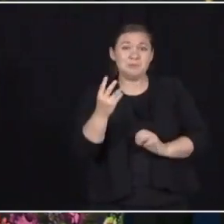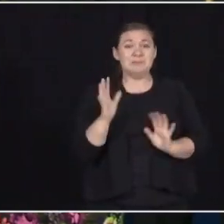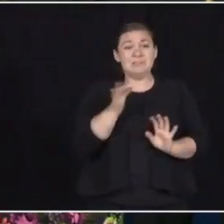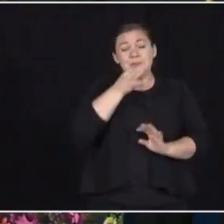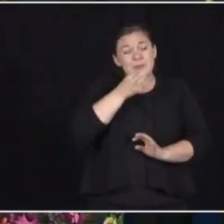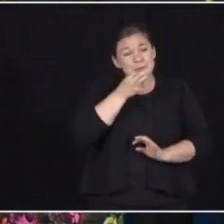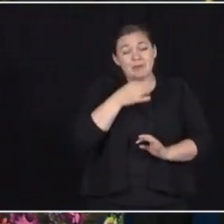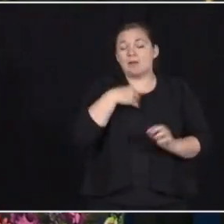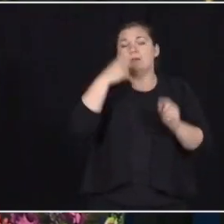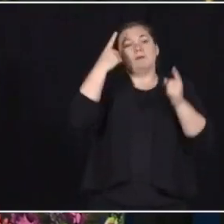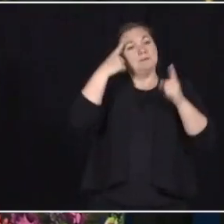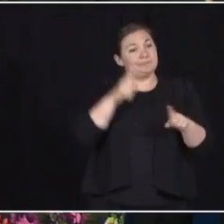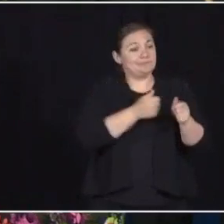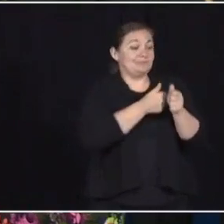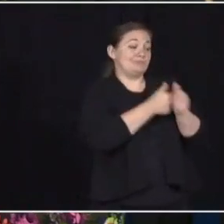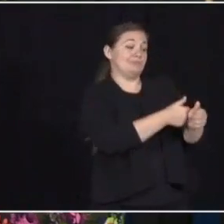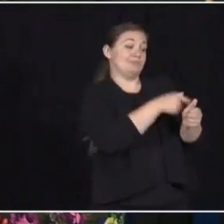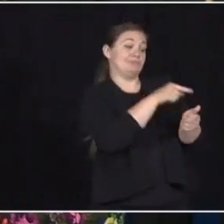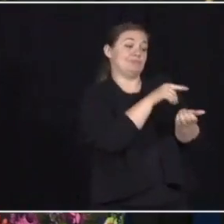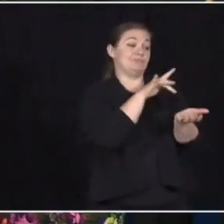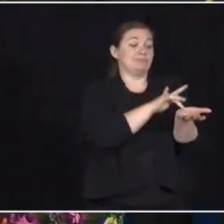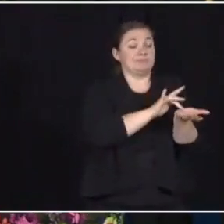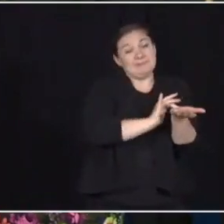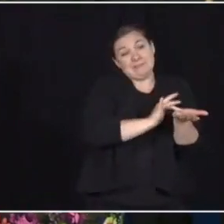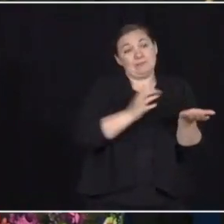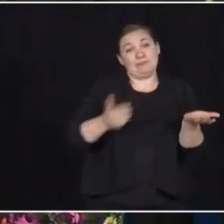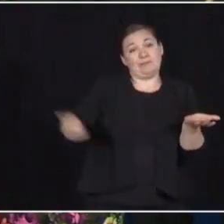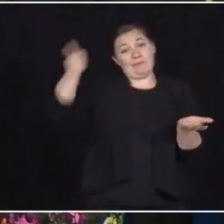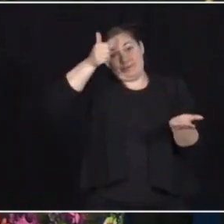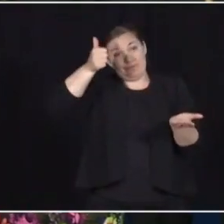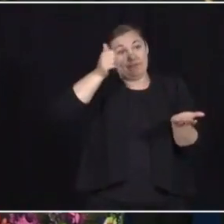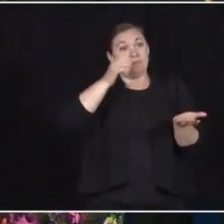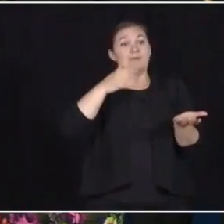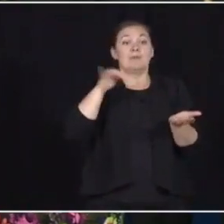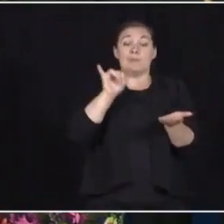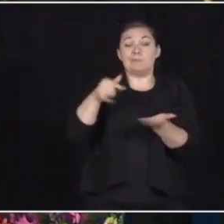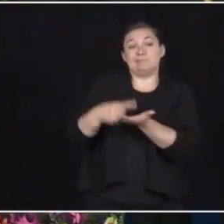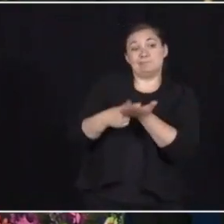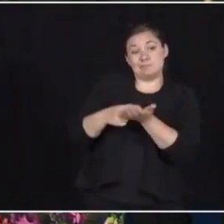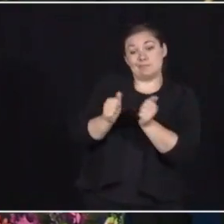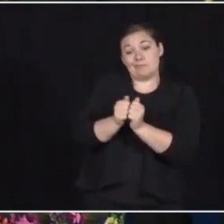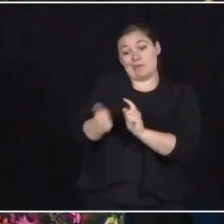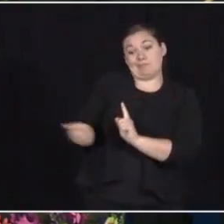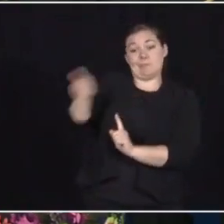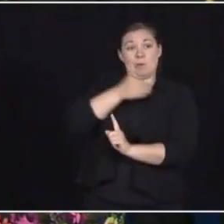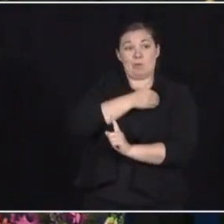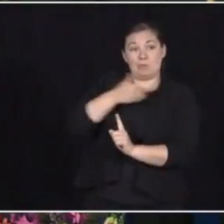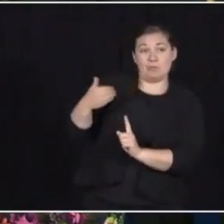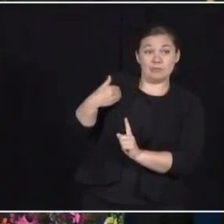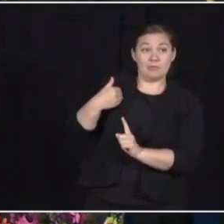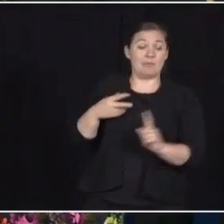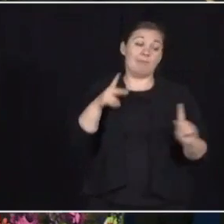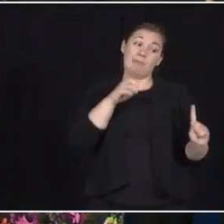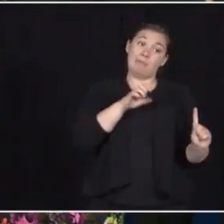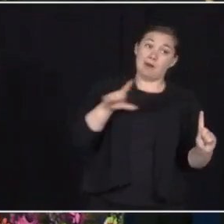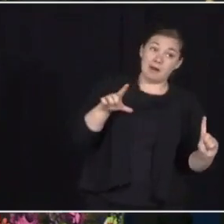I understand what you are saying. And hopefully, very, very soon, we will open up these regions. But I will never disagree with her chief medical